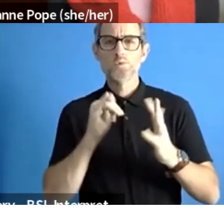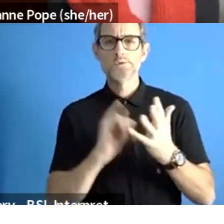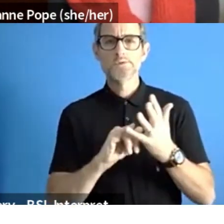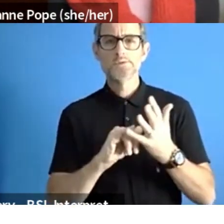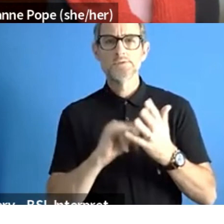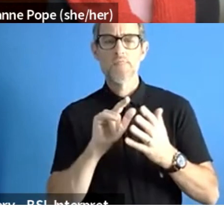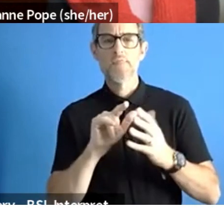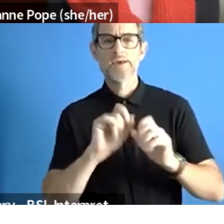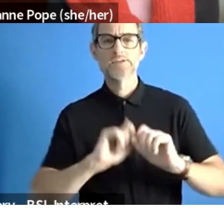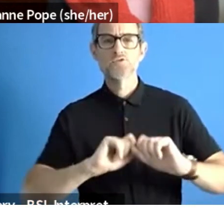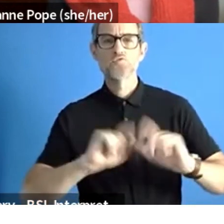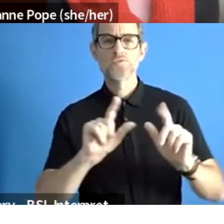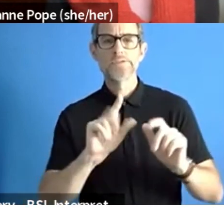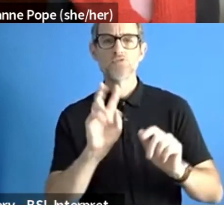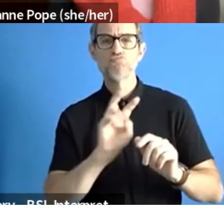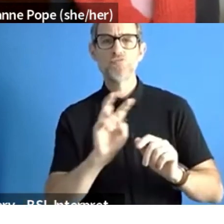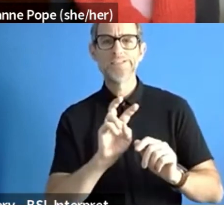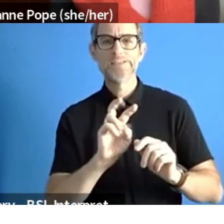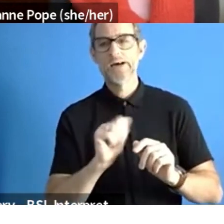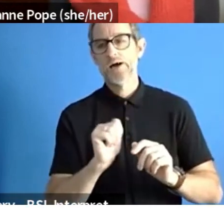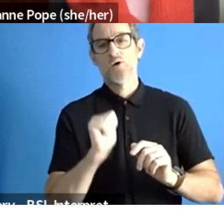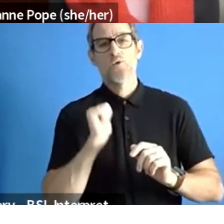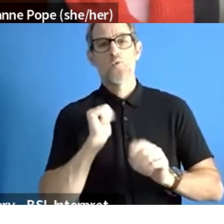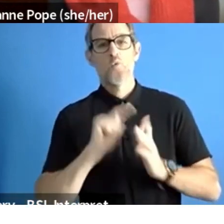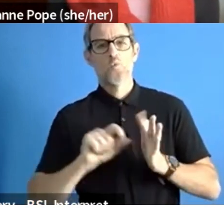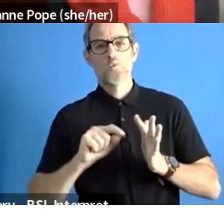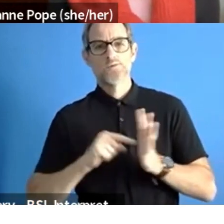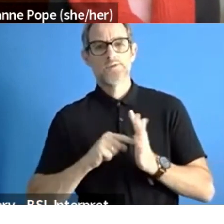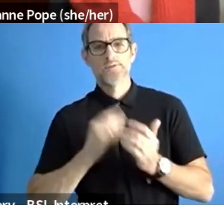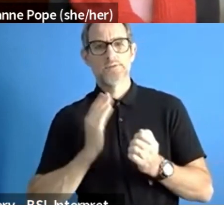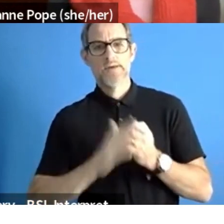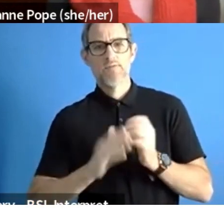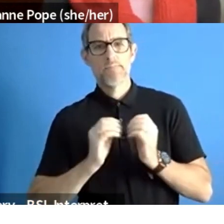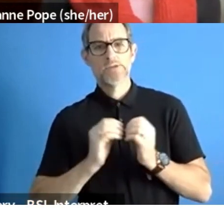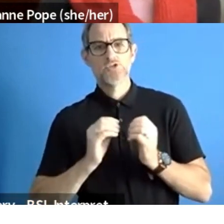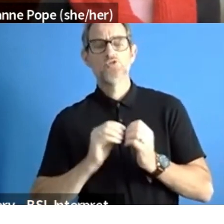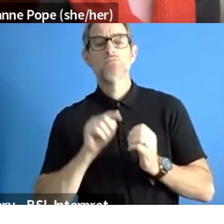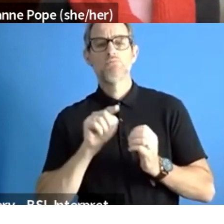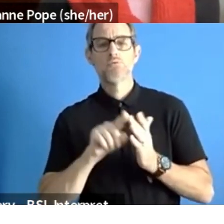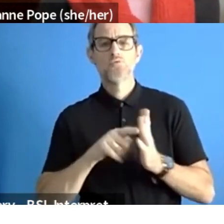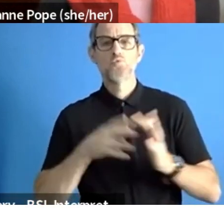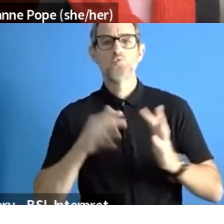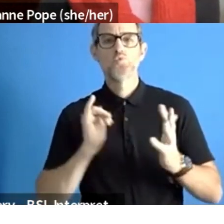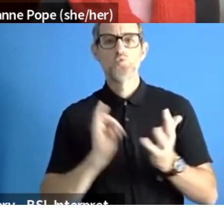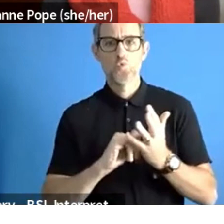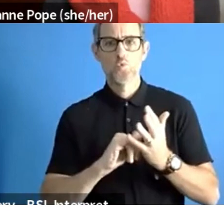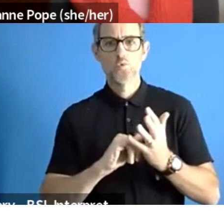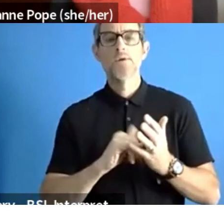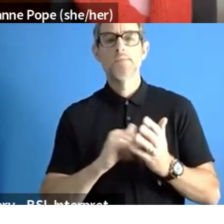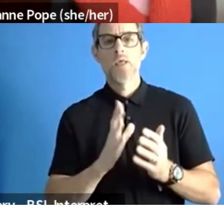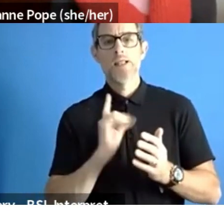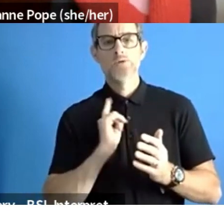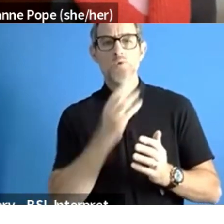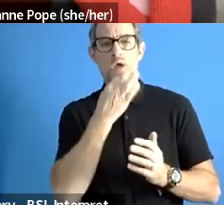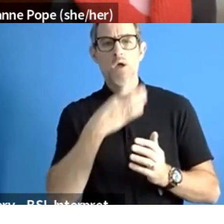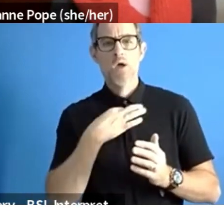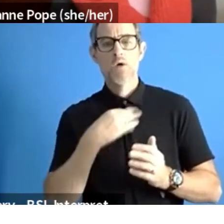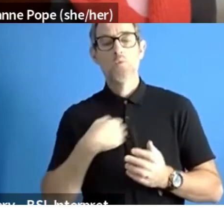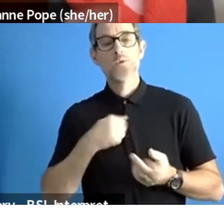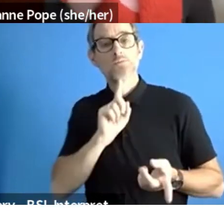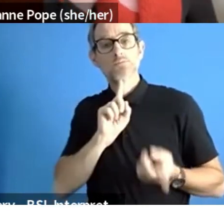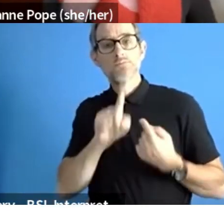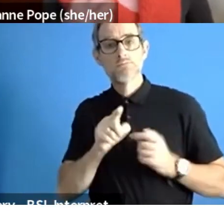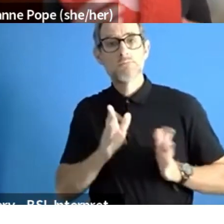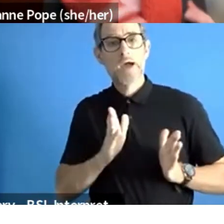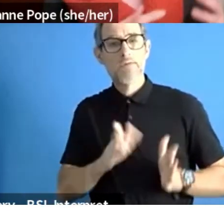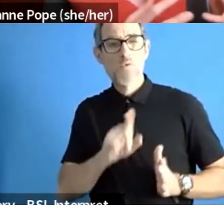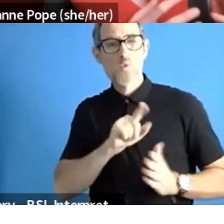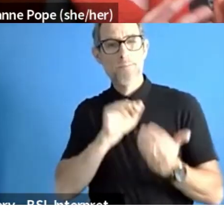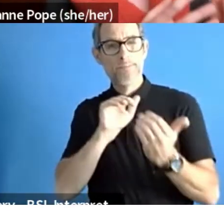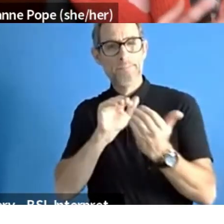raised but will be because it's meet ing a real user need.